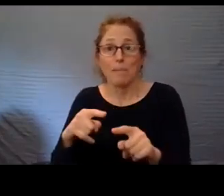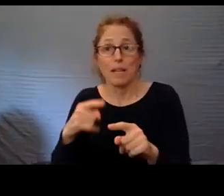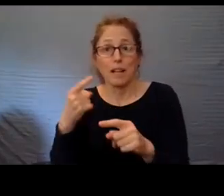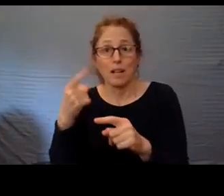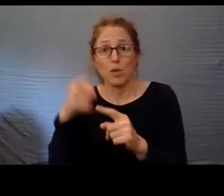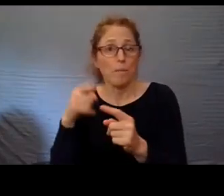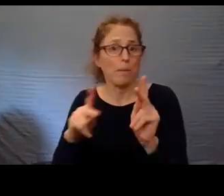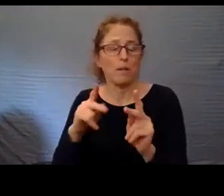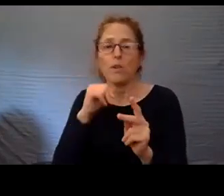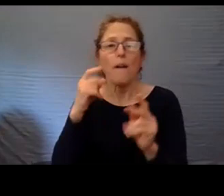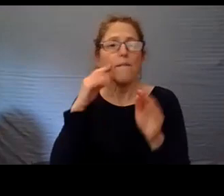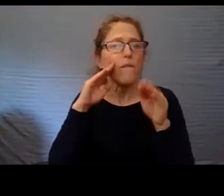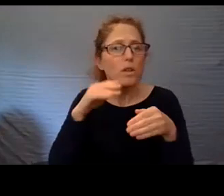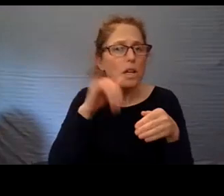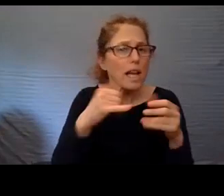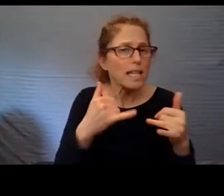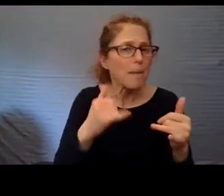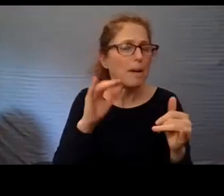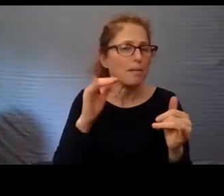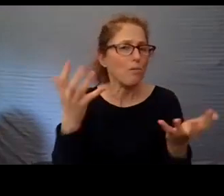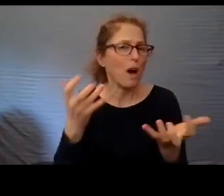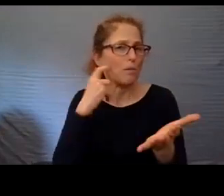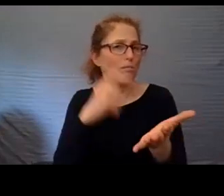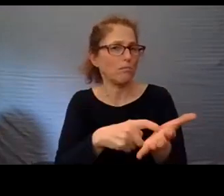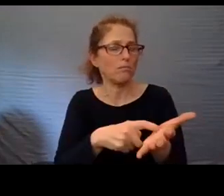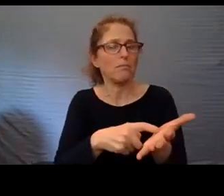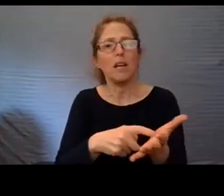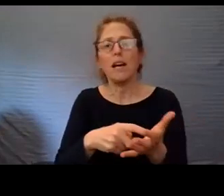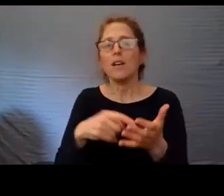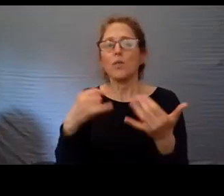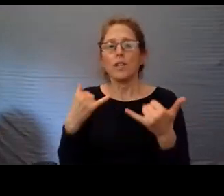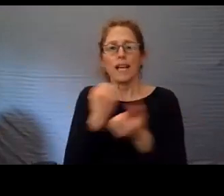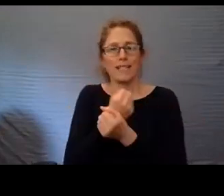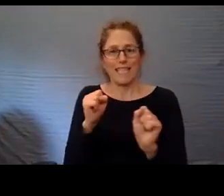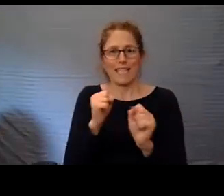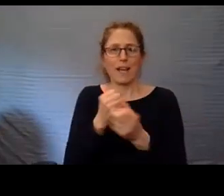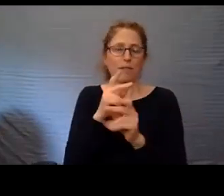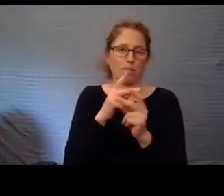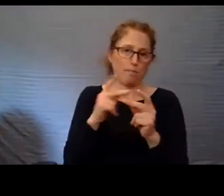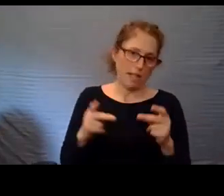today. This is a safe space, we are speaking from other own identities and experiences, and that should all be valued,